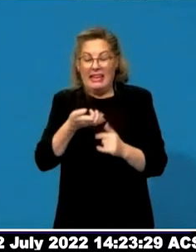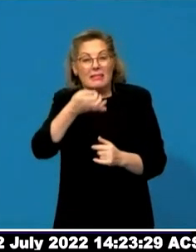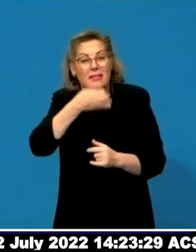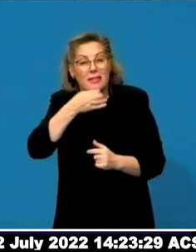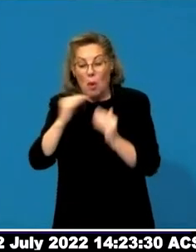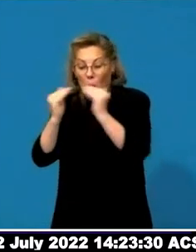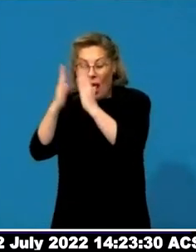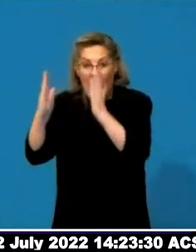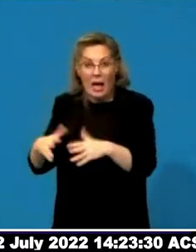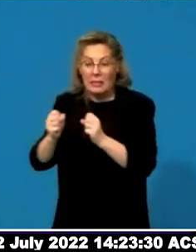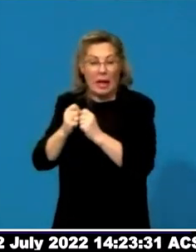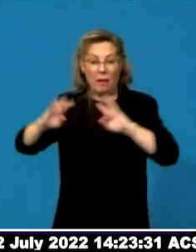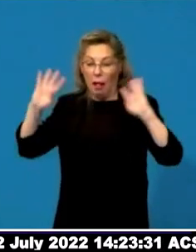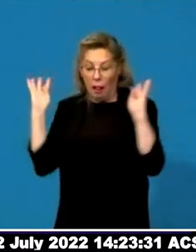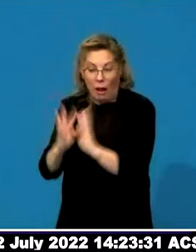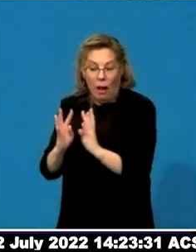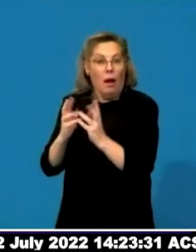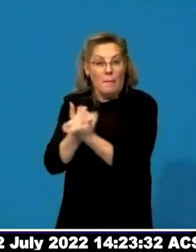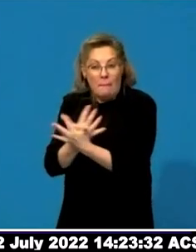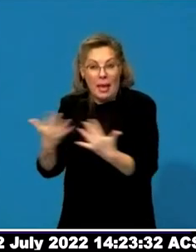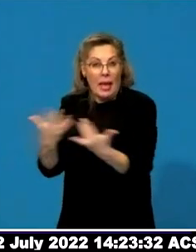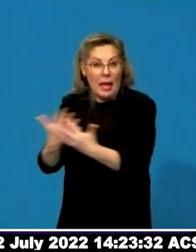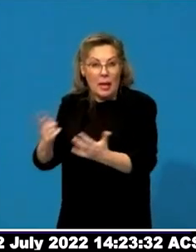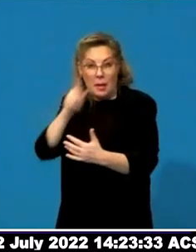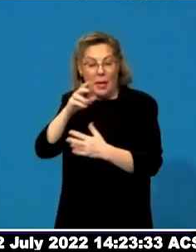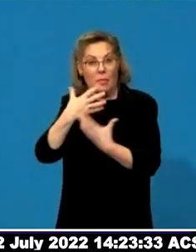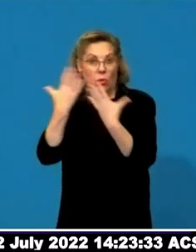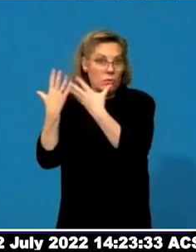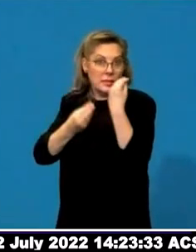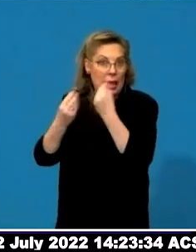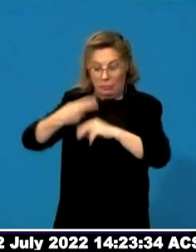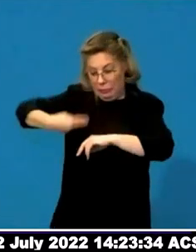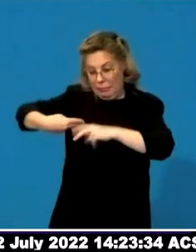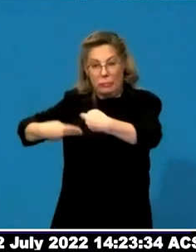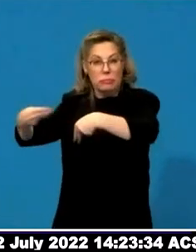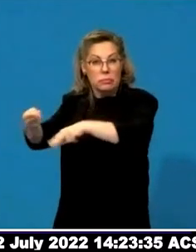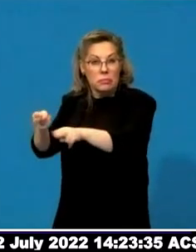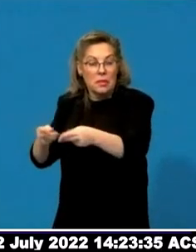and some people don't have enough bedding, it's being able to respond